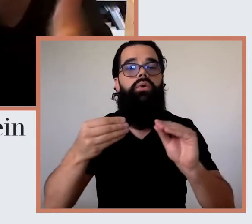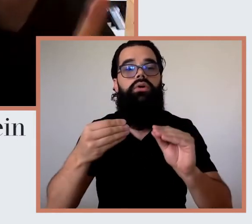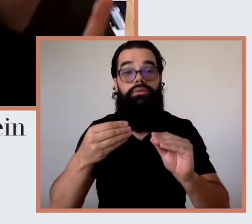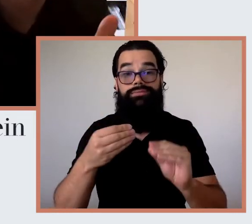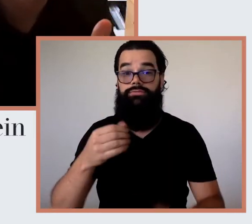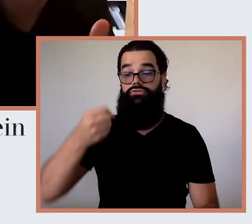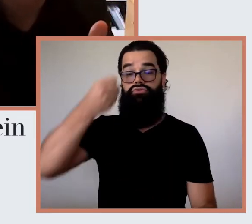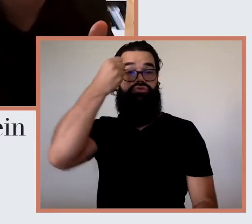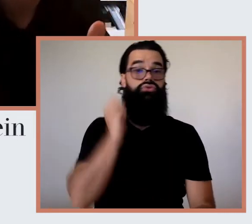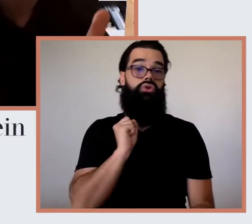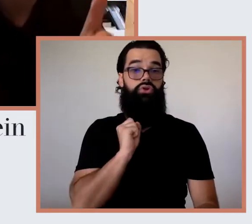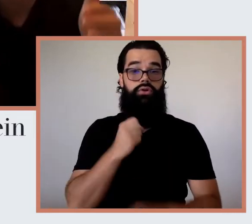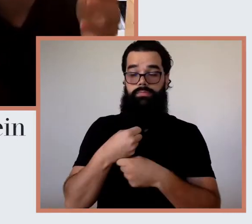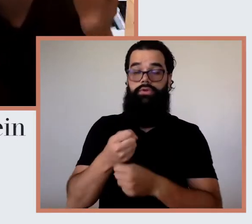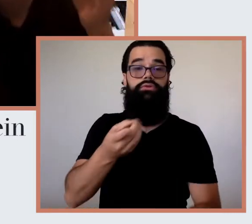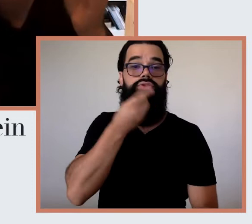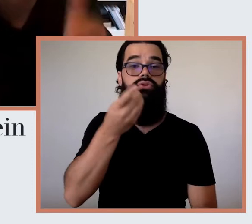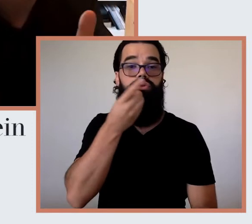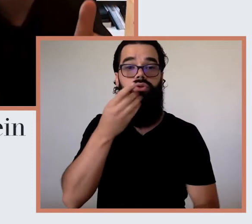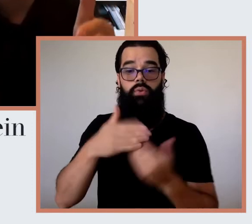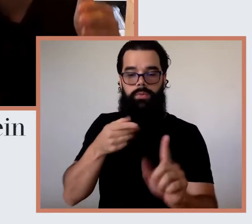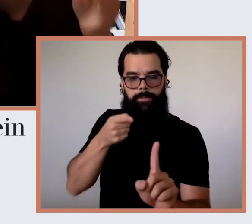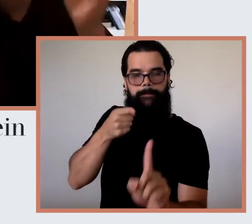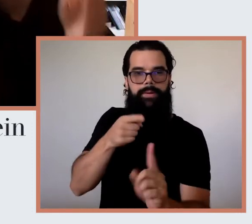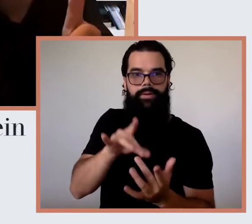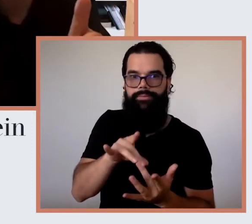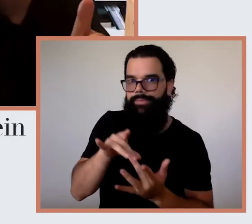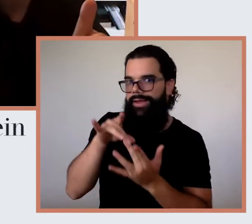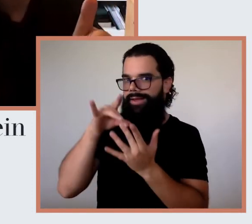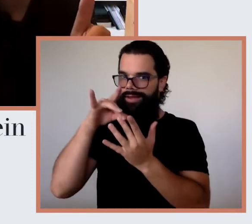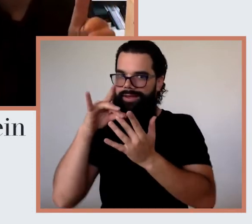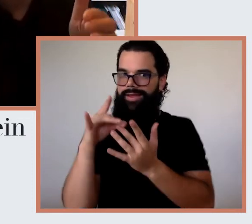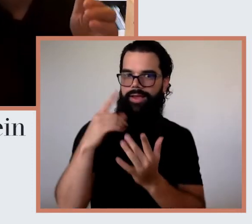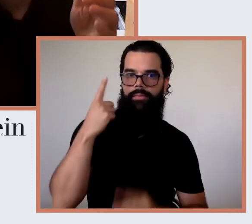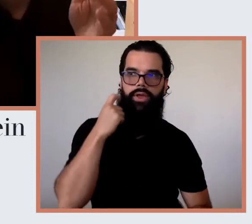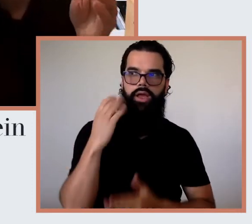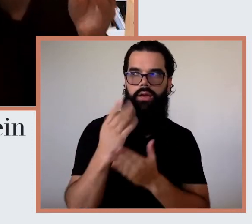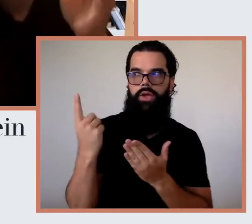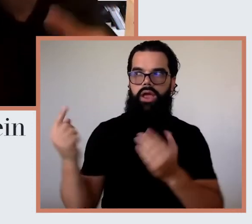to the story you're telling, which is that Sarah is making a dinner for that special